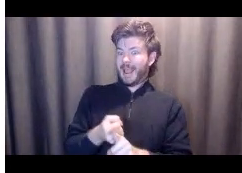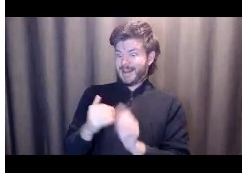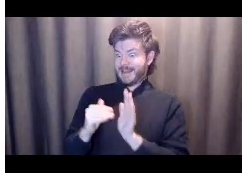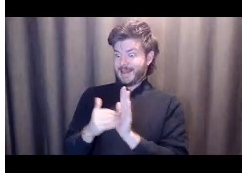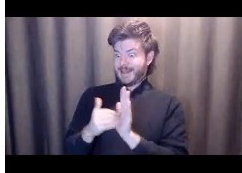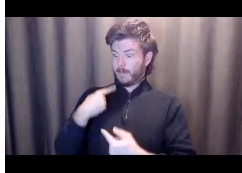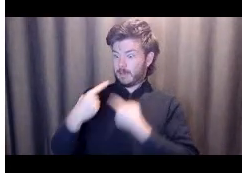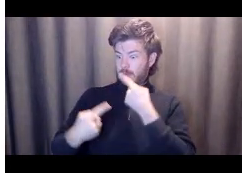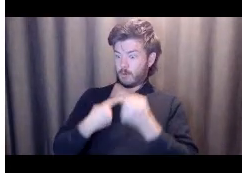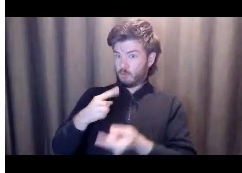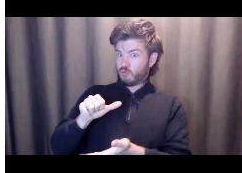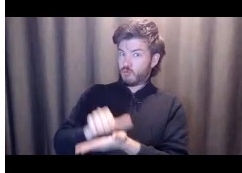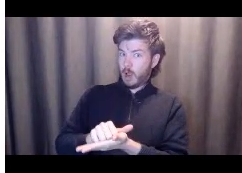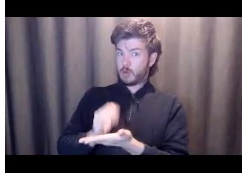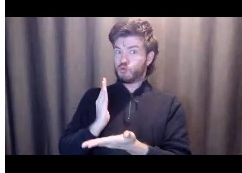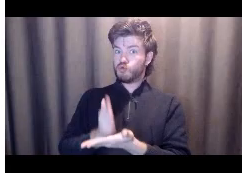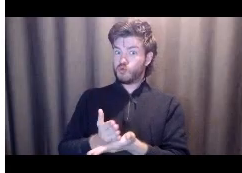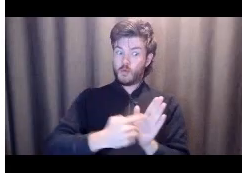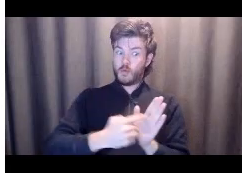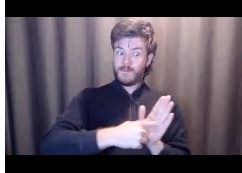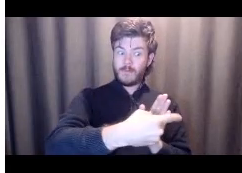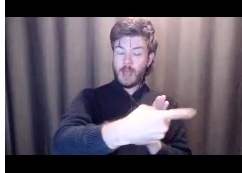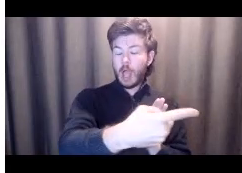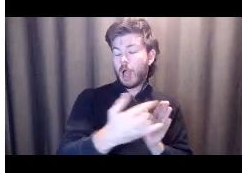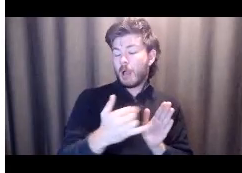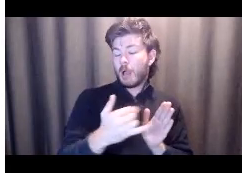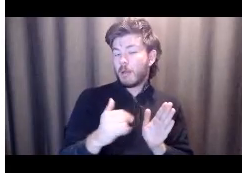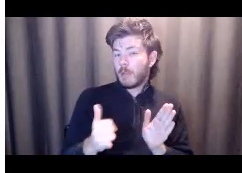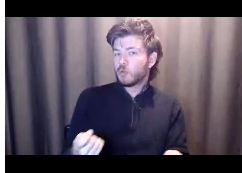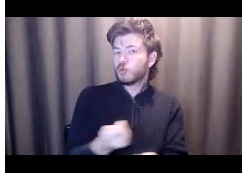Such material is assembled in good faith, but does